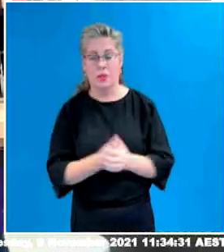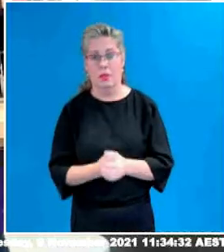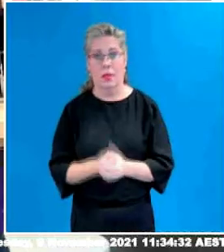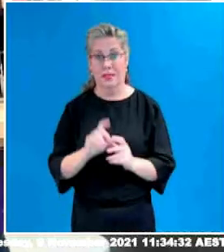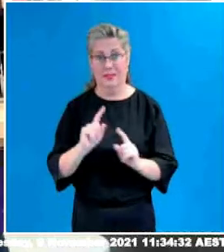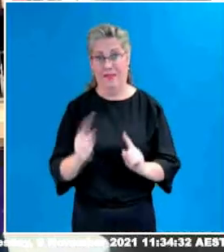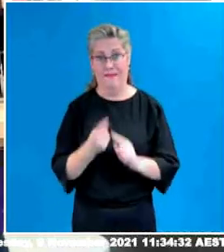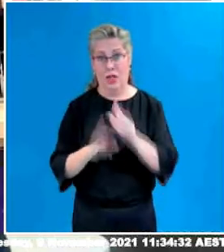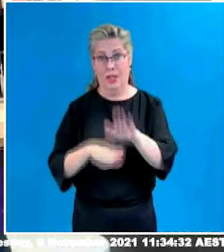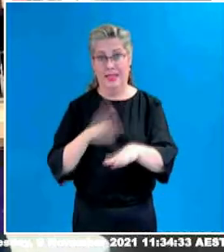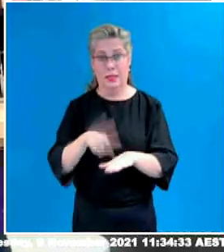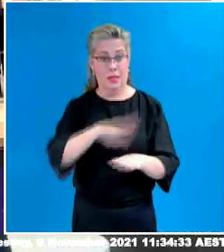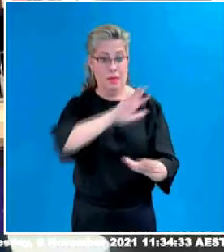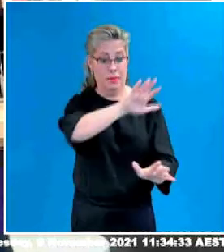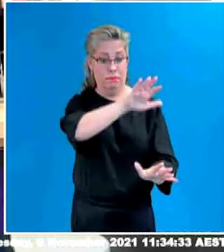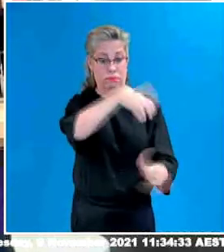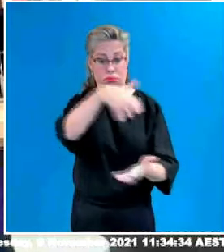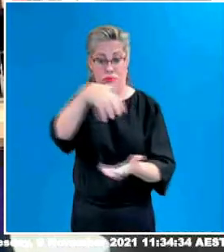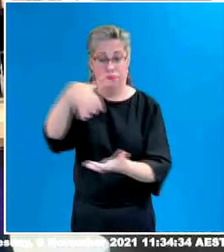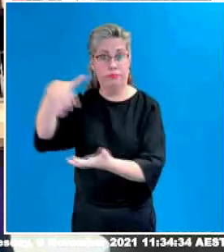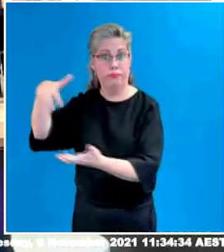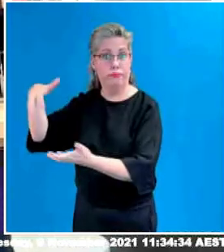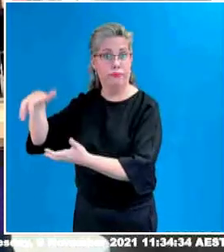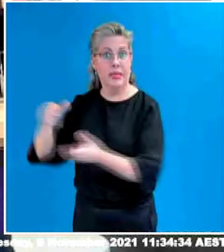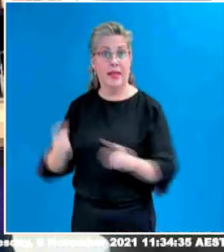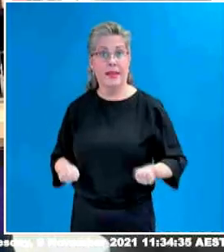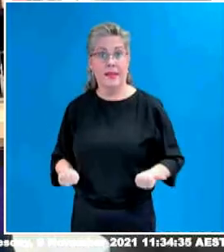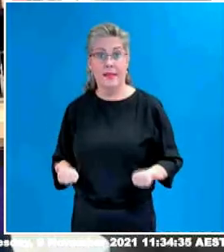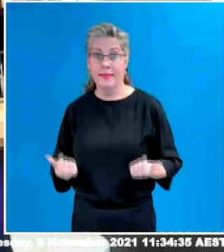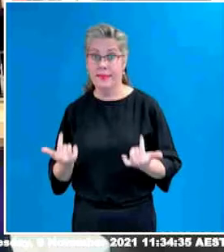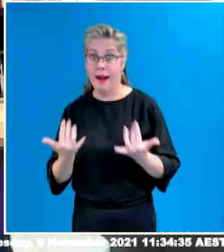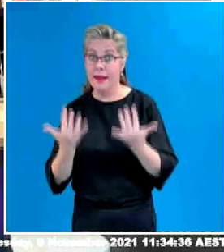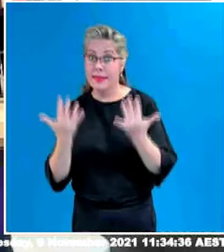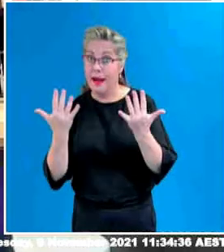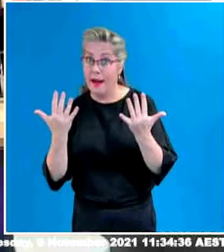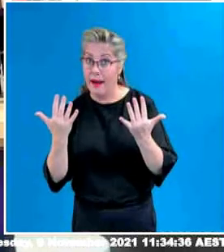what the problem is and then increasing awareness and education, the fact that